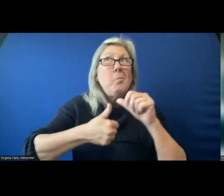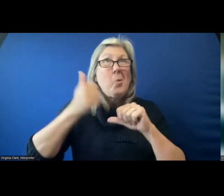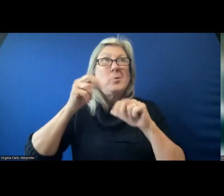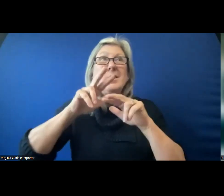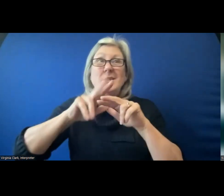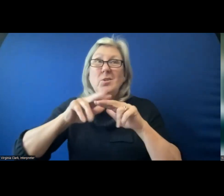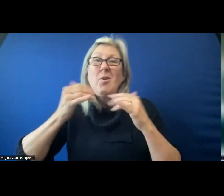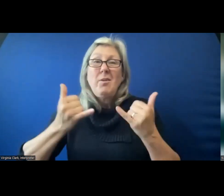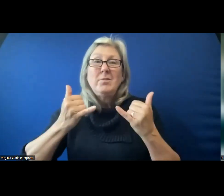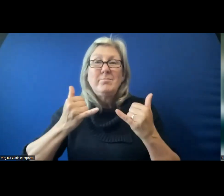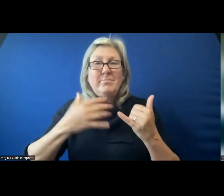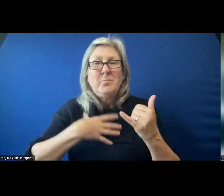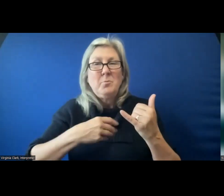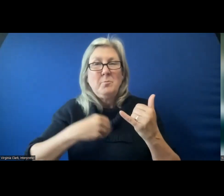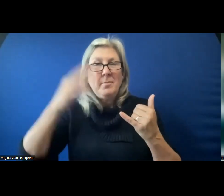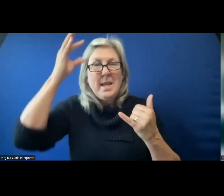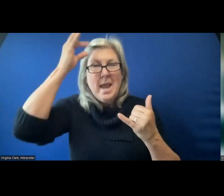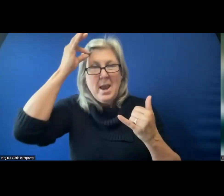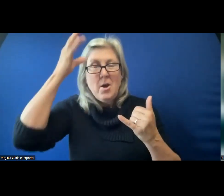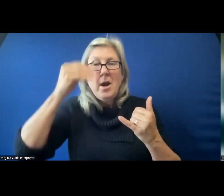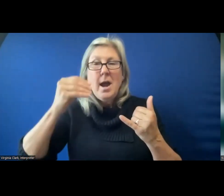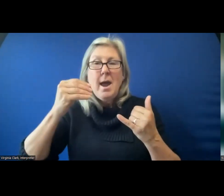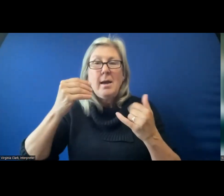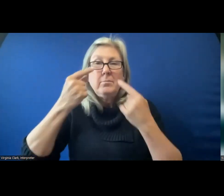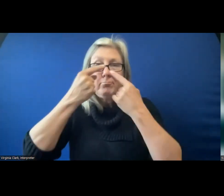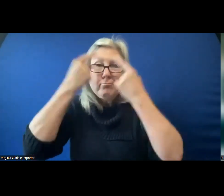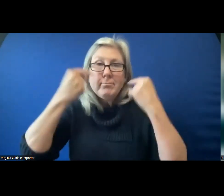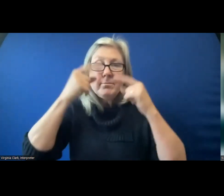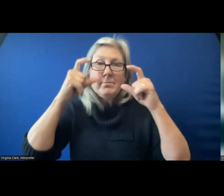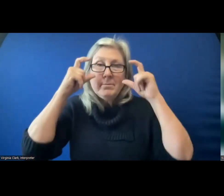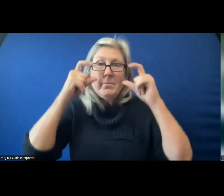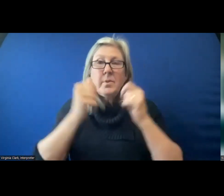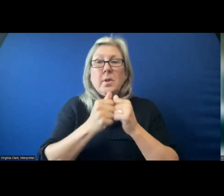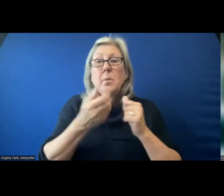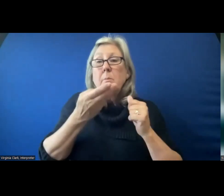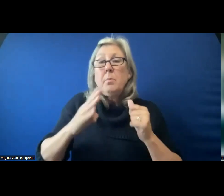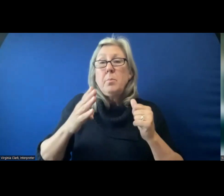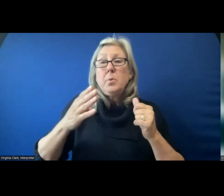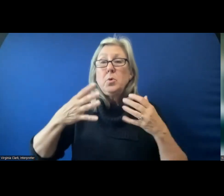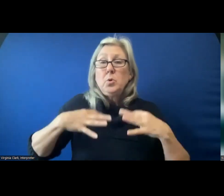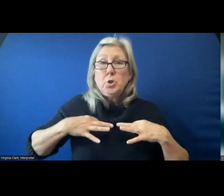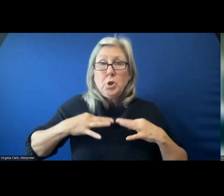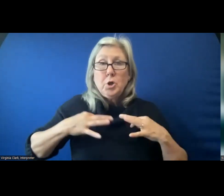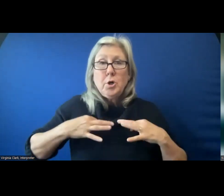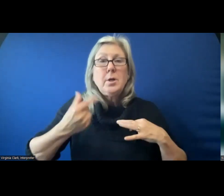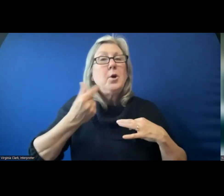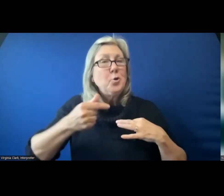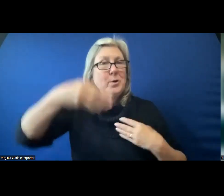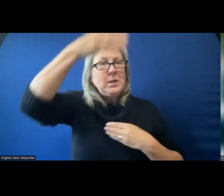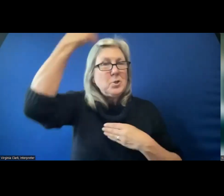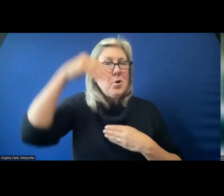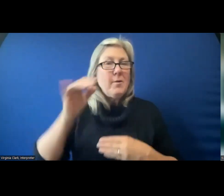hair. And big dark rimmed glasses and wearing a blue shirt with a green scarf. It's a theme